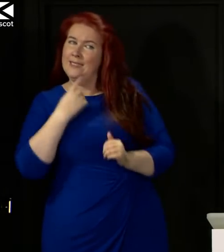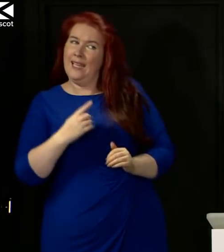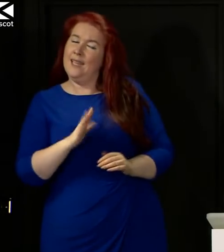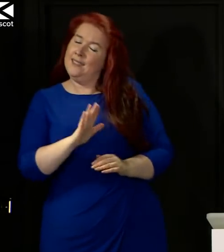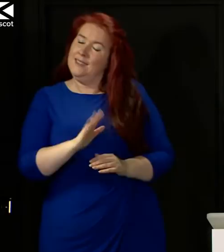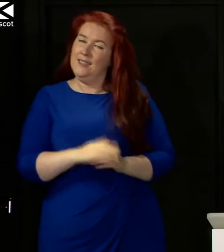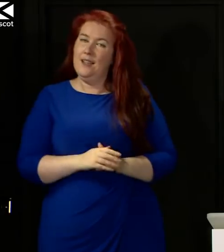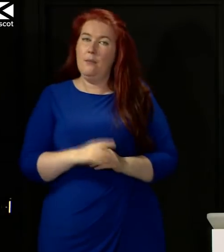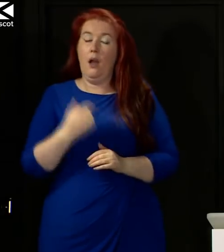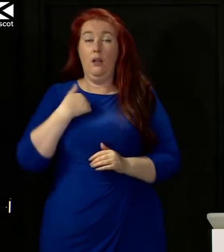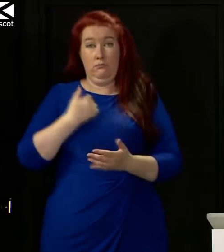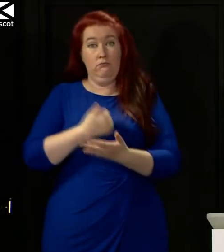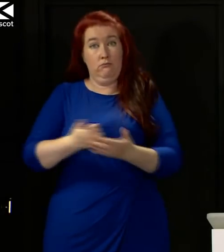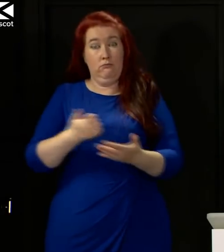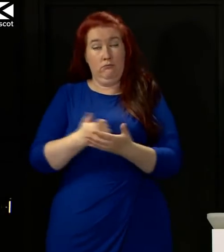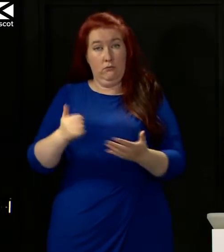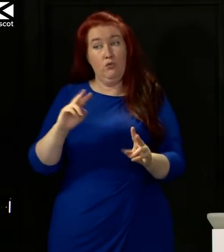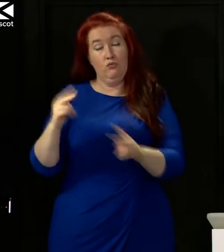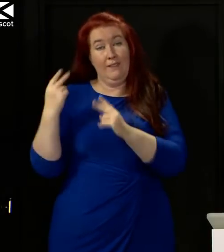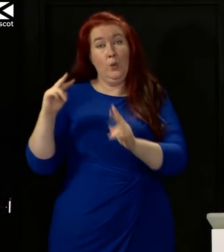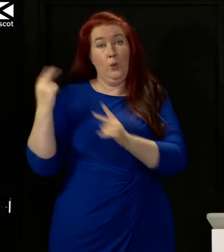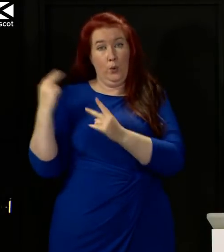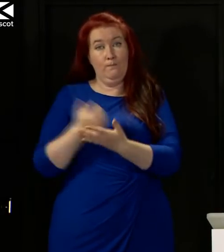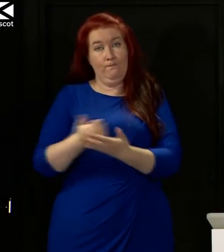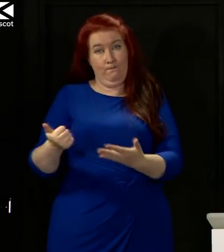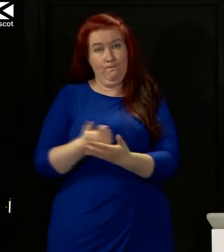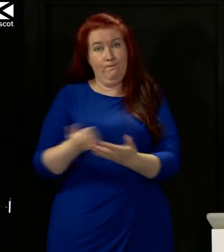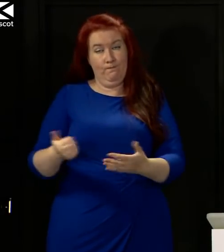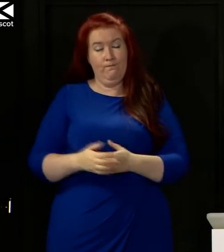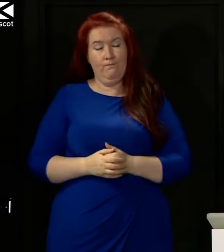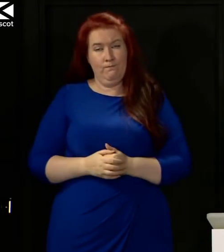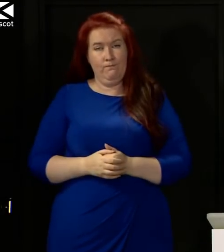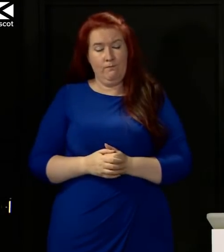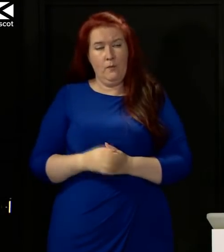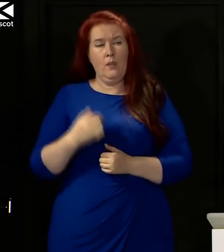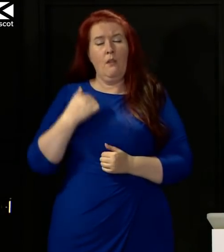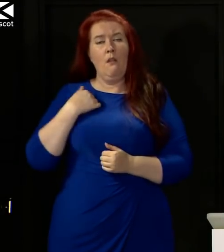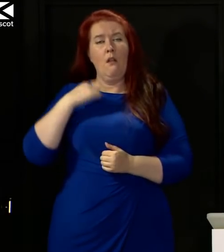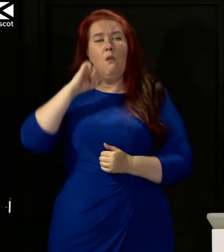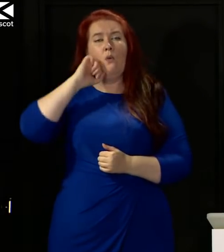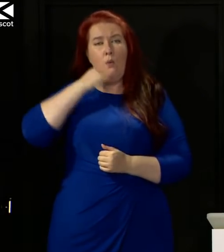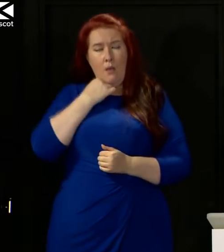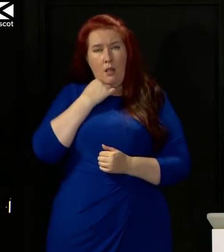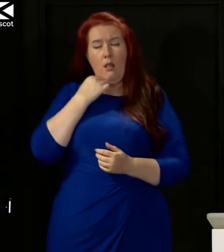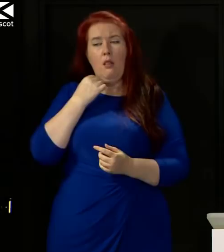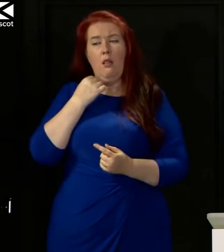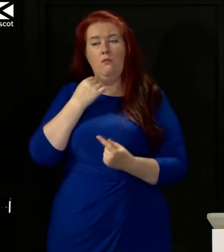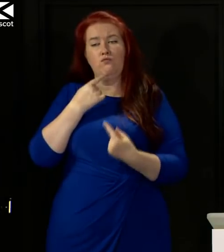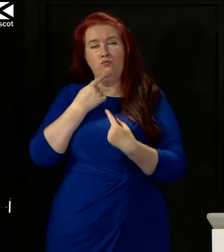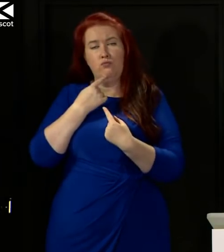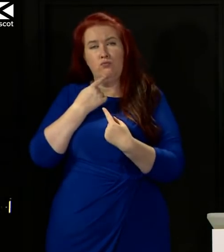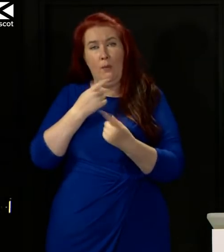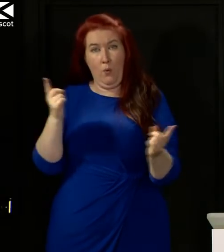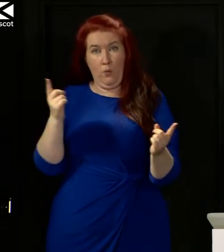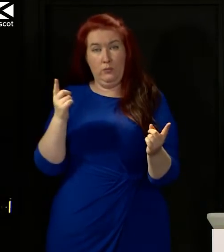we will keep that under ongoing review, and I will report on Thursday, as I report the